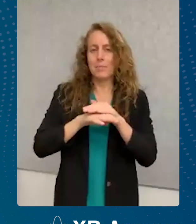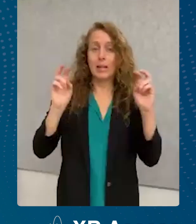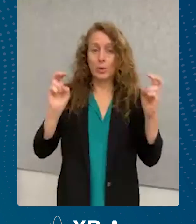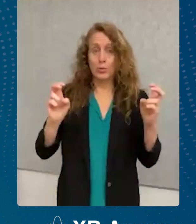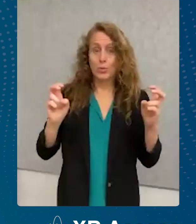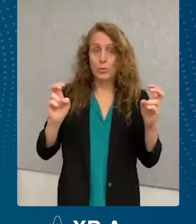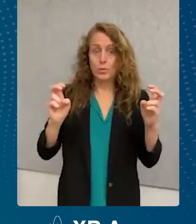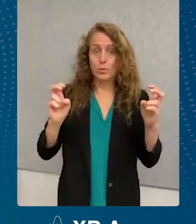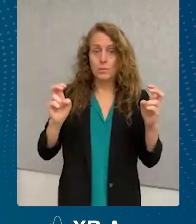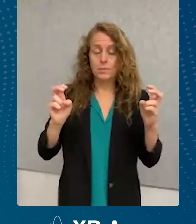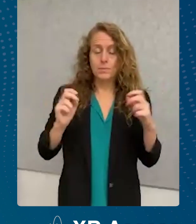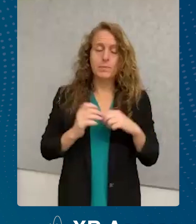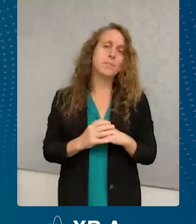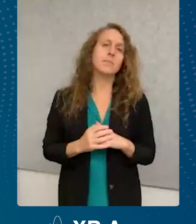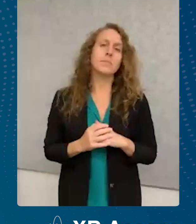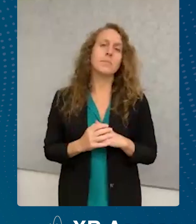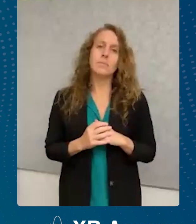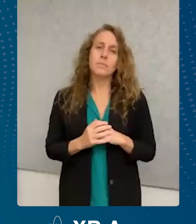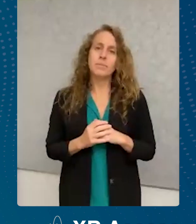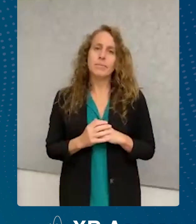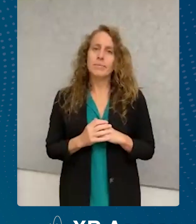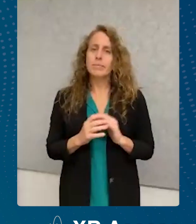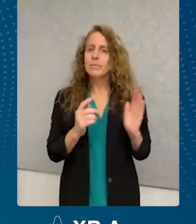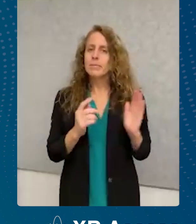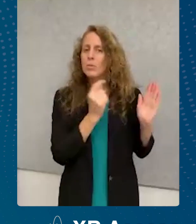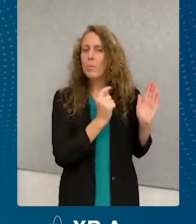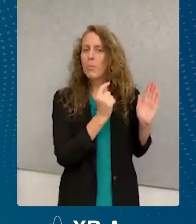And just to point them out quickly,